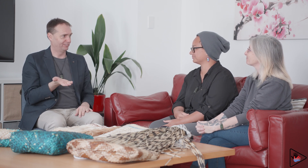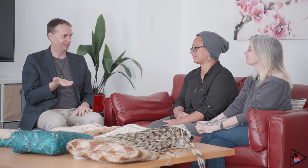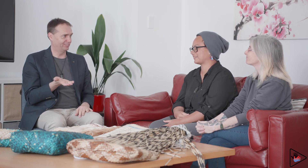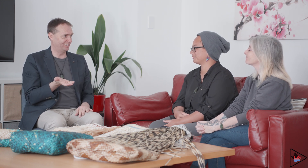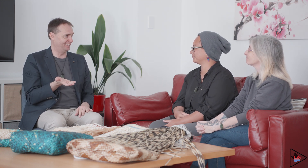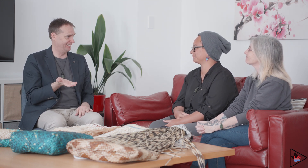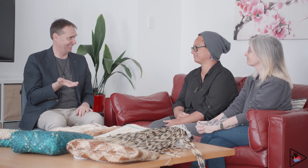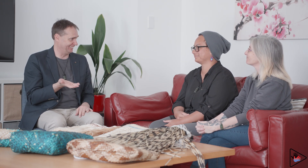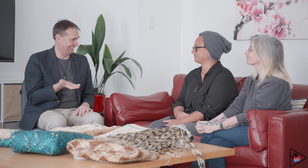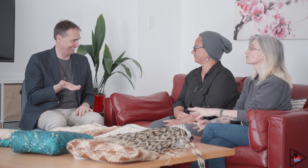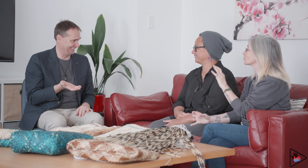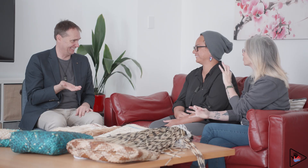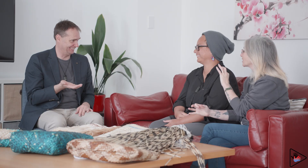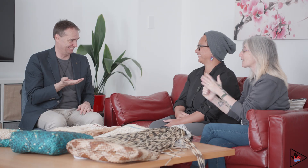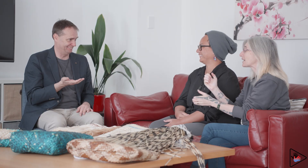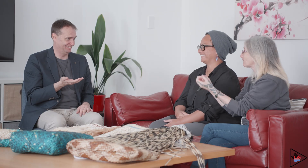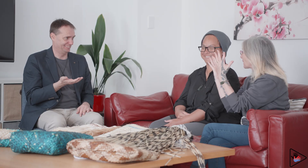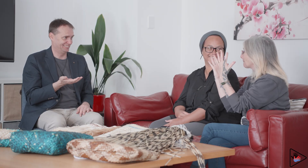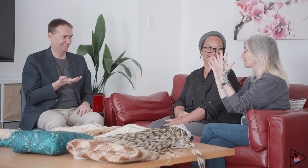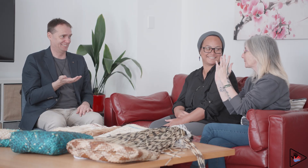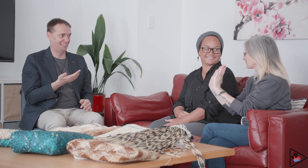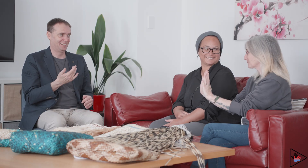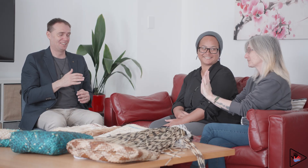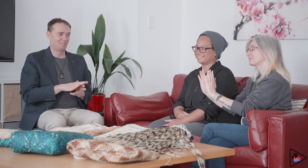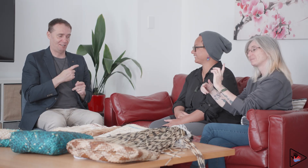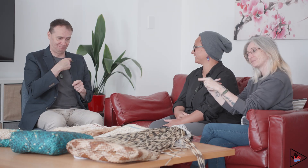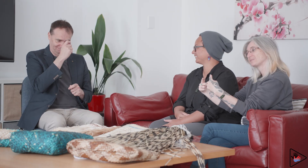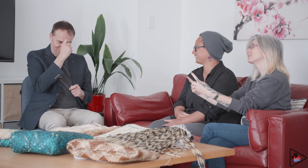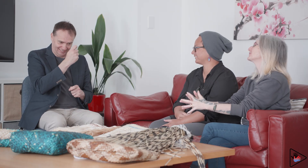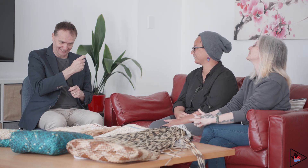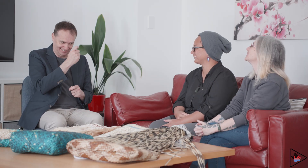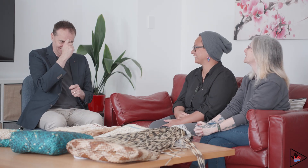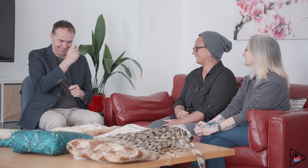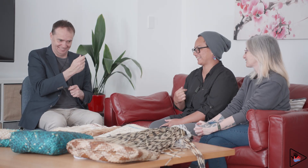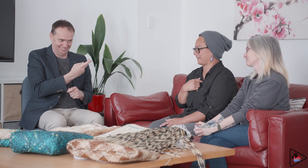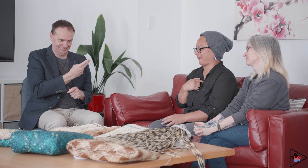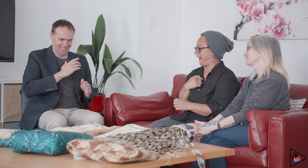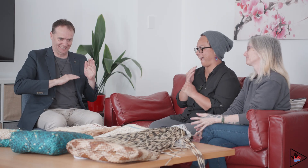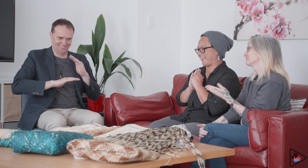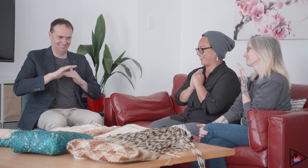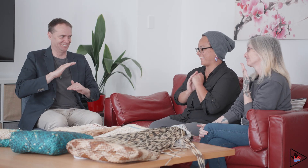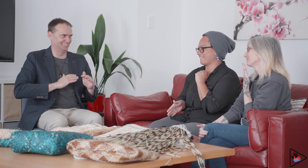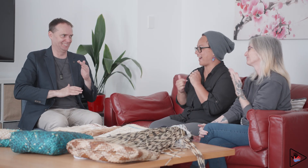didn't have any patience, there's no way you could achieve this sort of result. I take my hat off